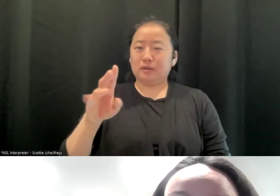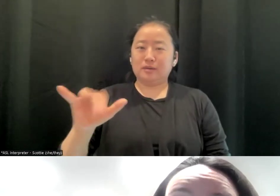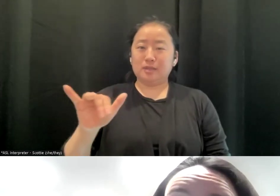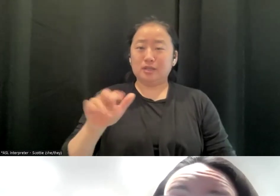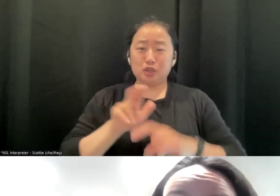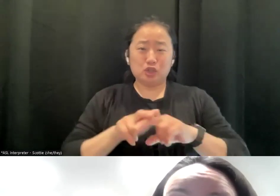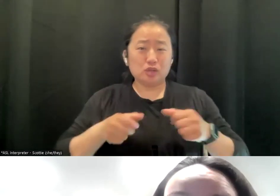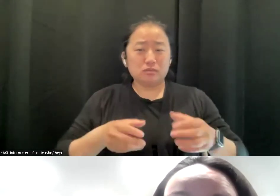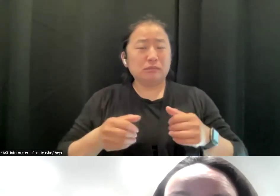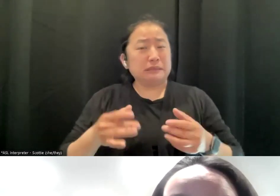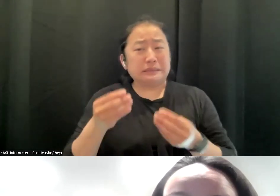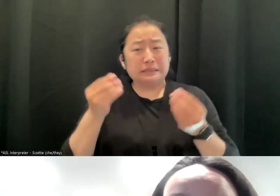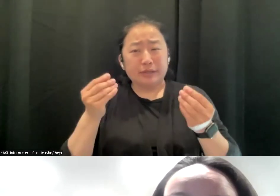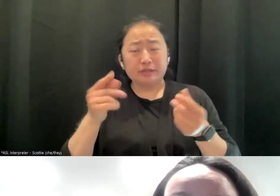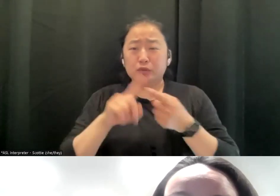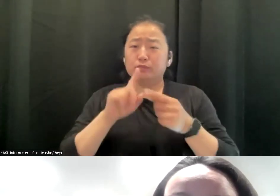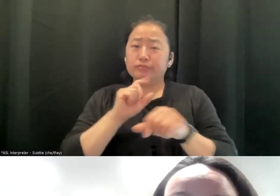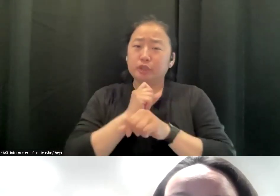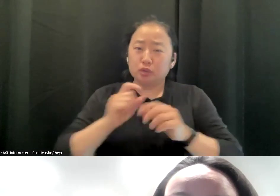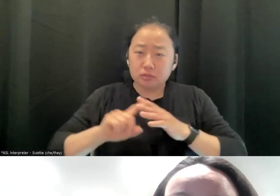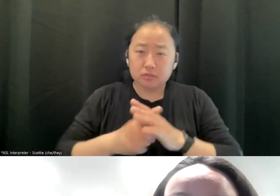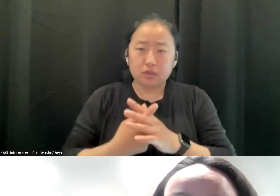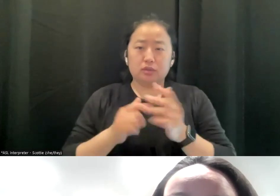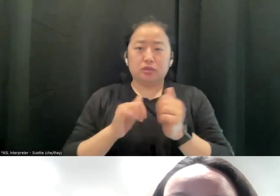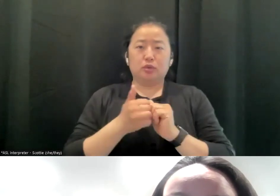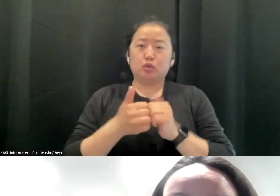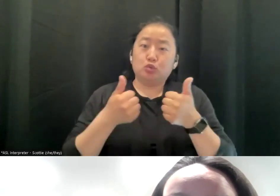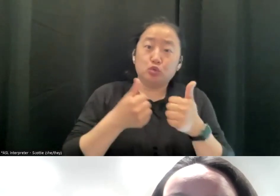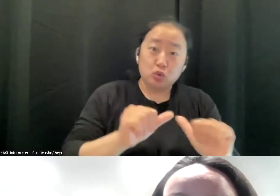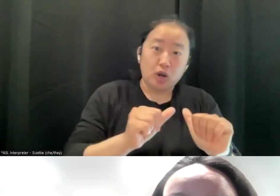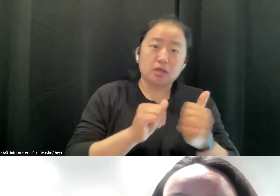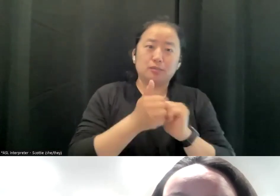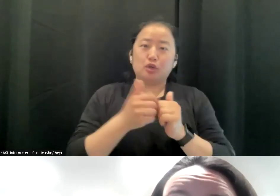It's expensive to get into a sport, you know, to have the faith that you want to do it.